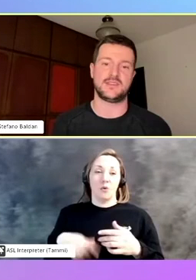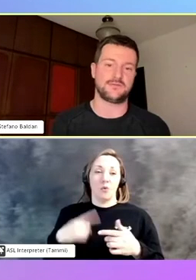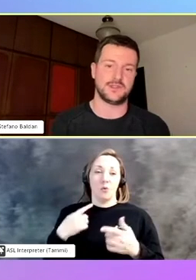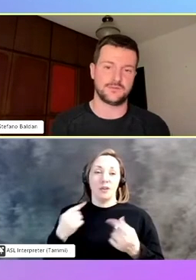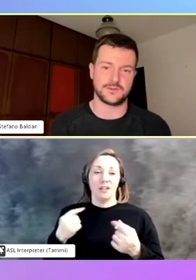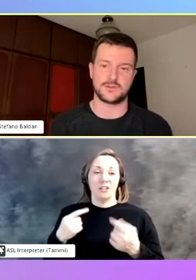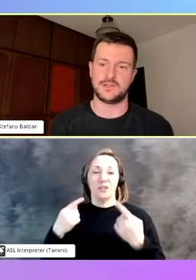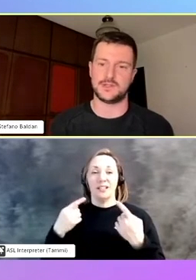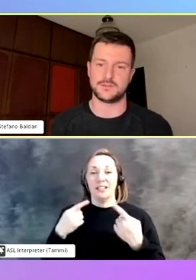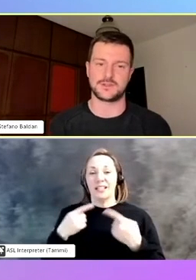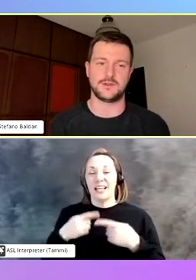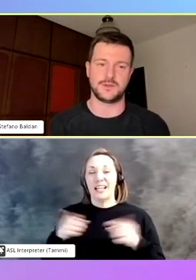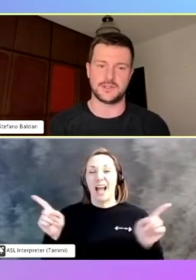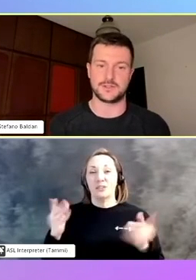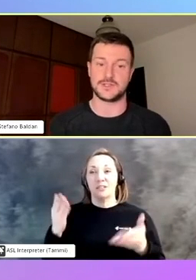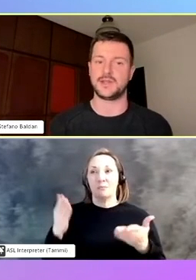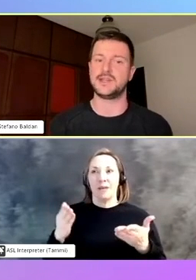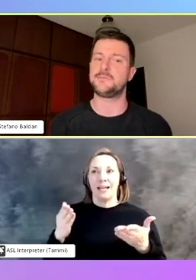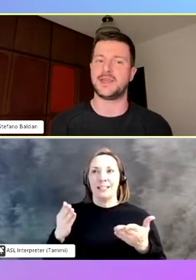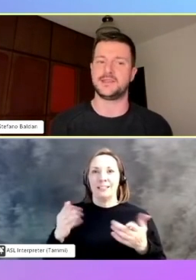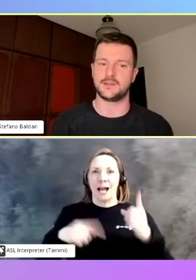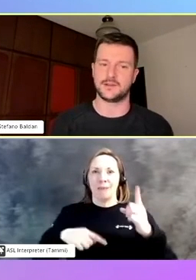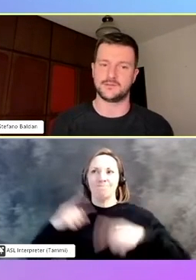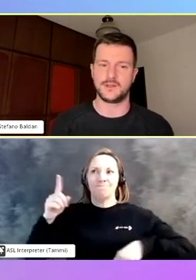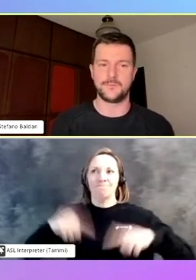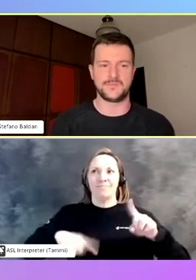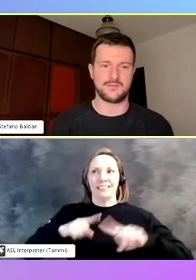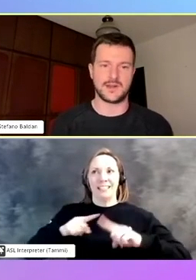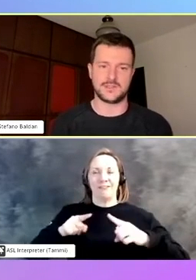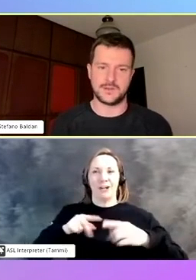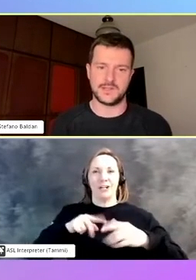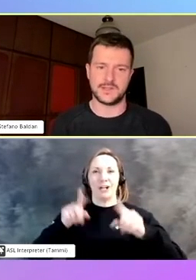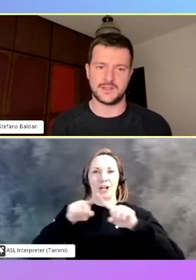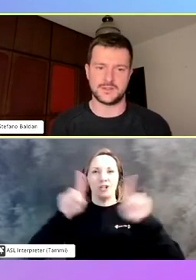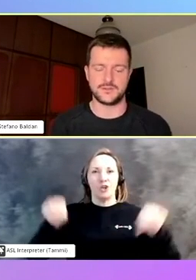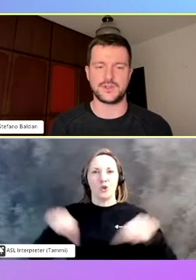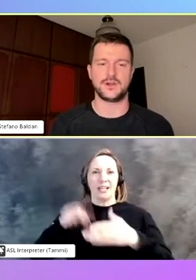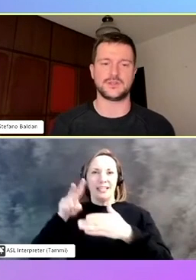without the need to use a mouse or another pointing device.